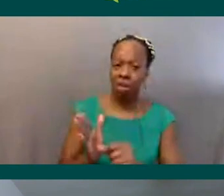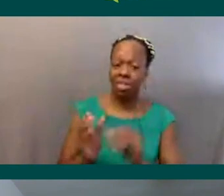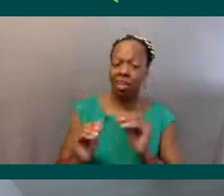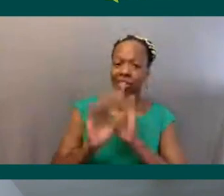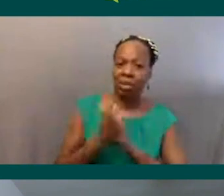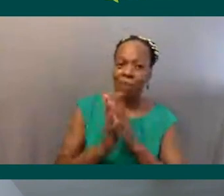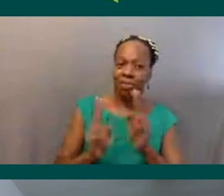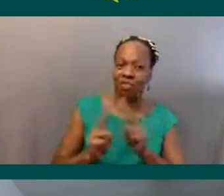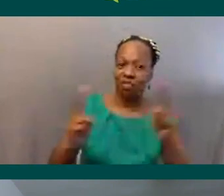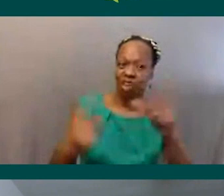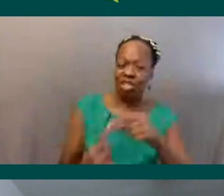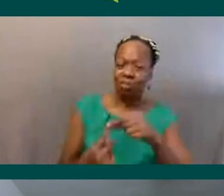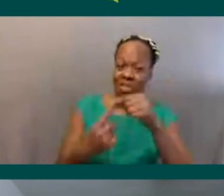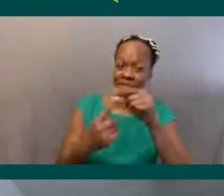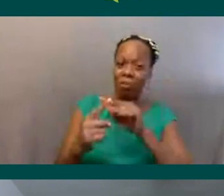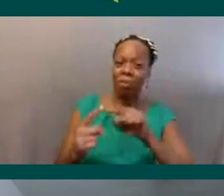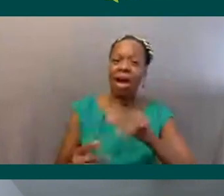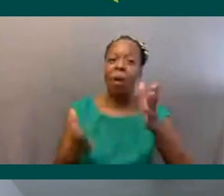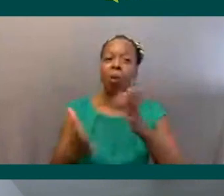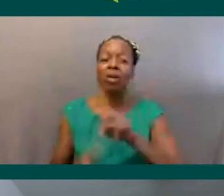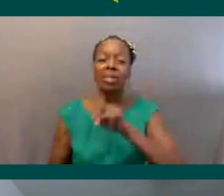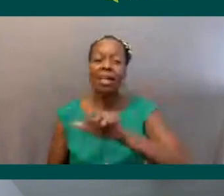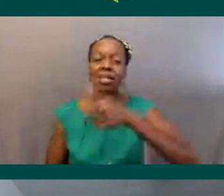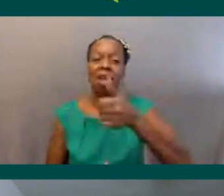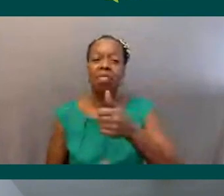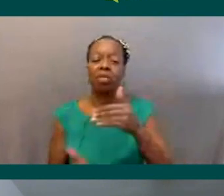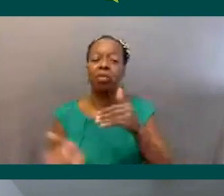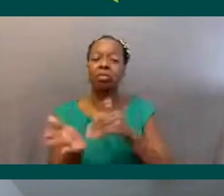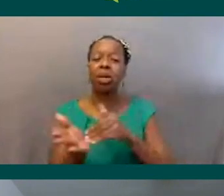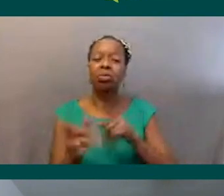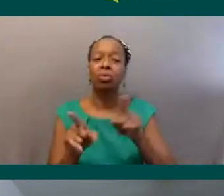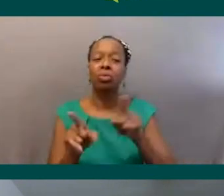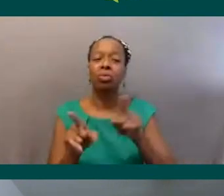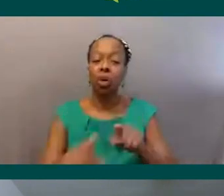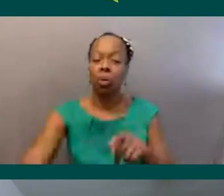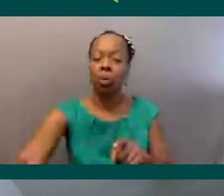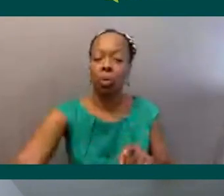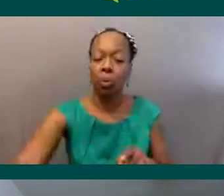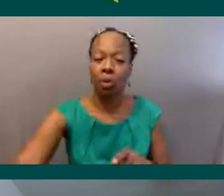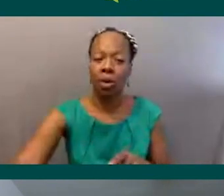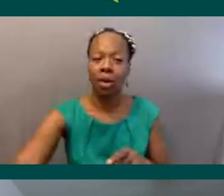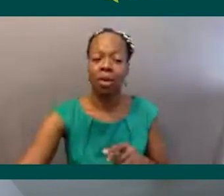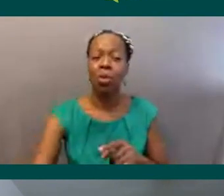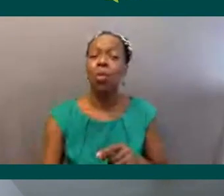and opinions on this as well, 'cause when we're thinking about operations, what's the involvement of say gait analysis